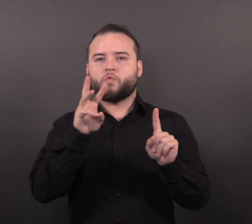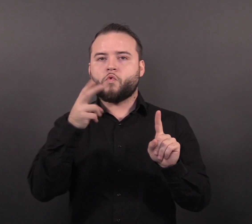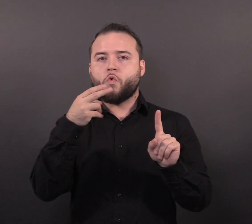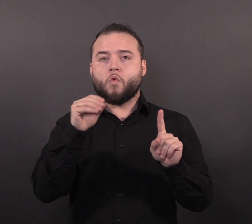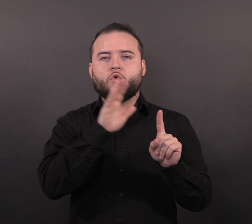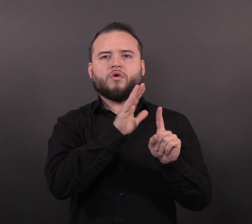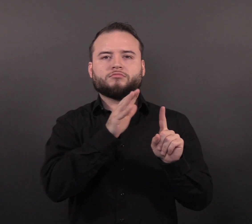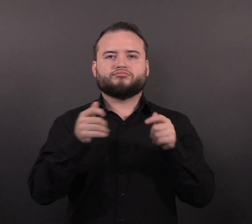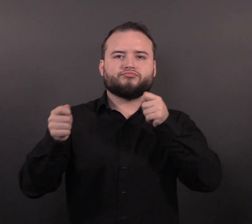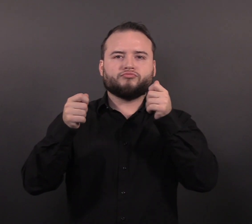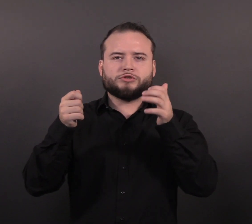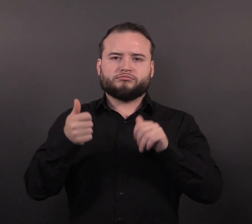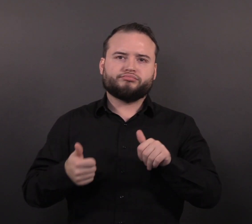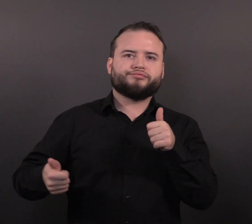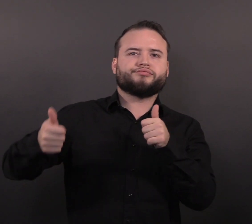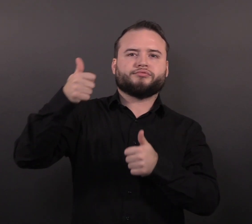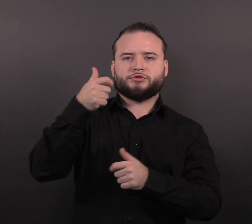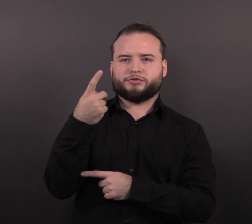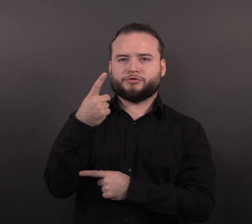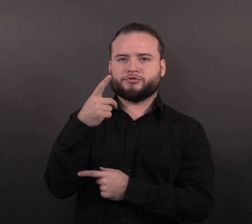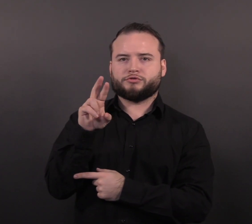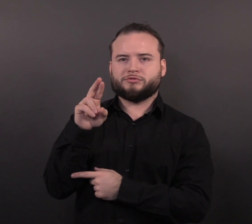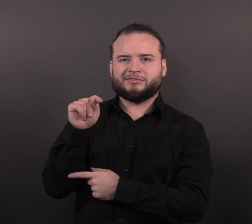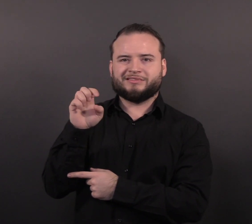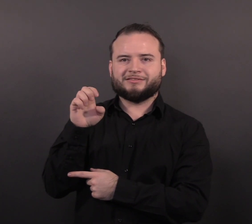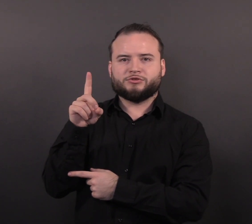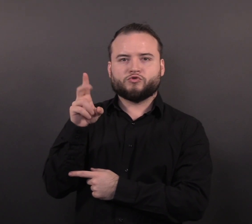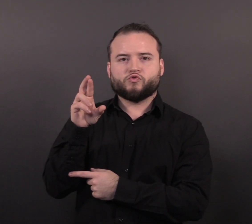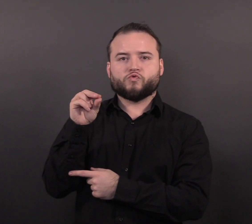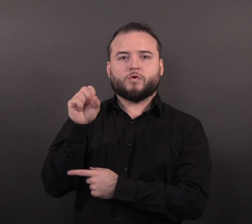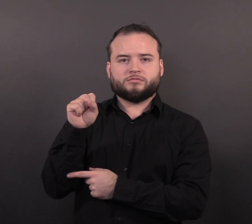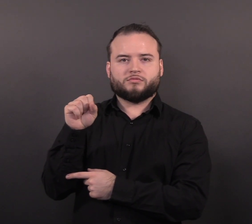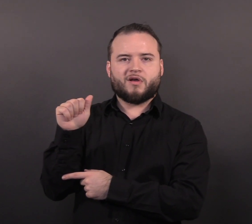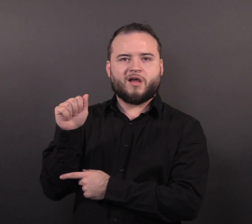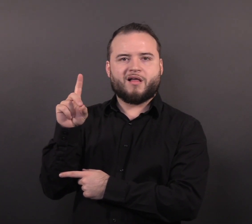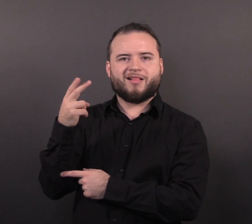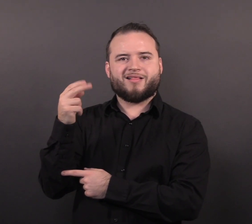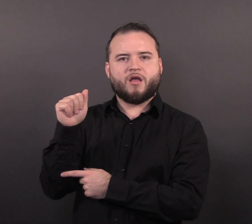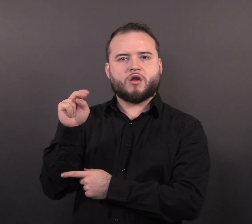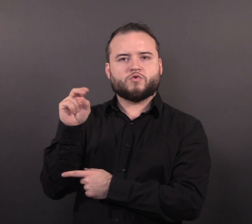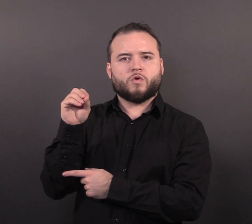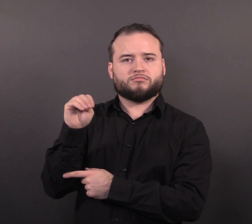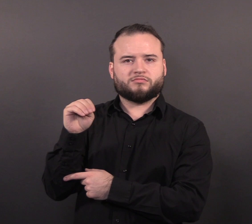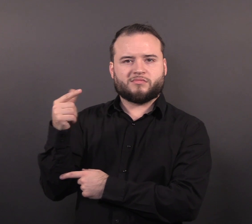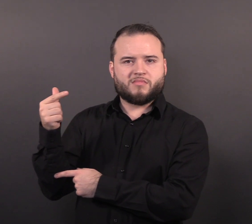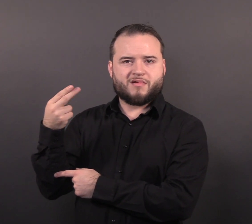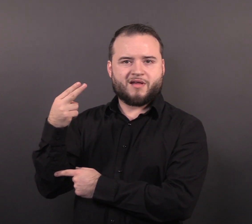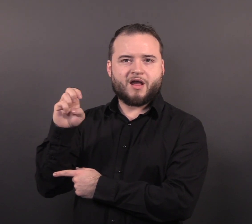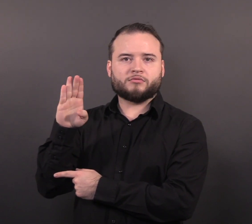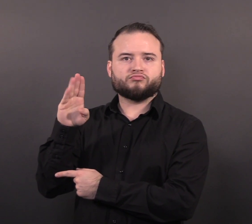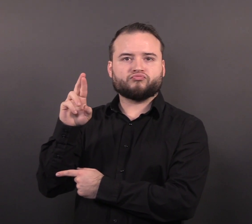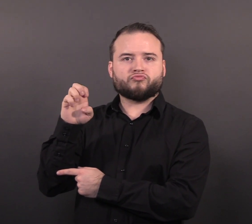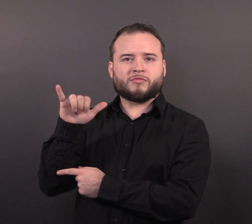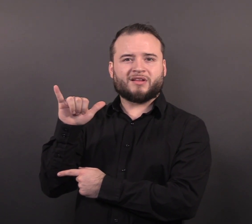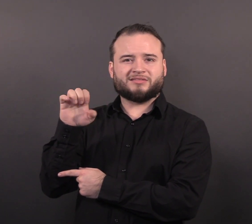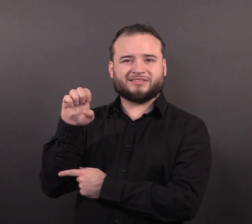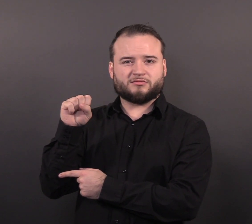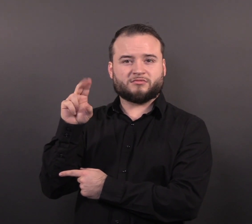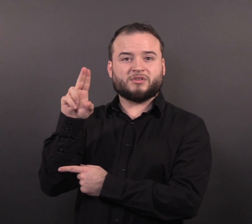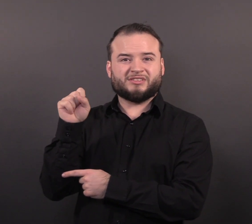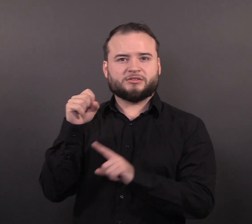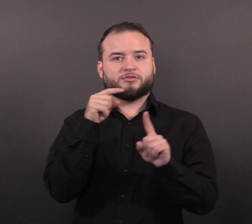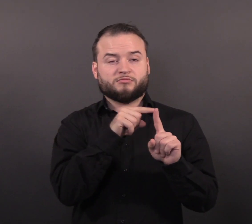discussions with WHO’s Director-General Dr Tedros Adhanom Ghebreyesus, WHO recommends the following: